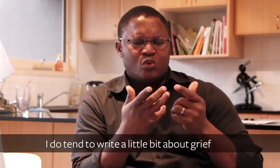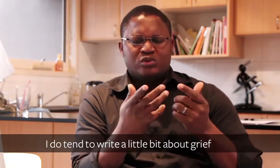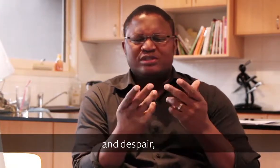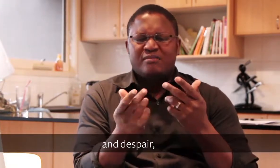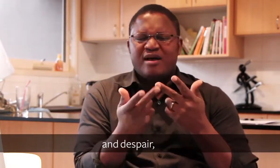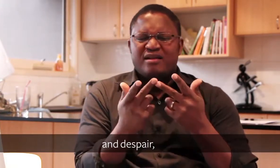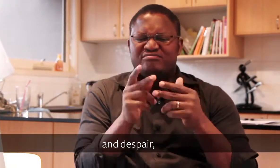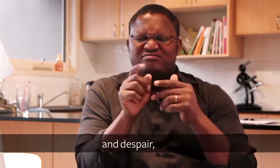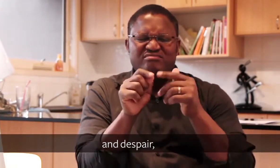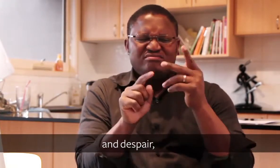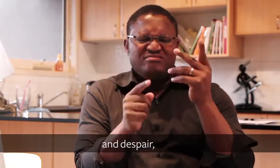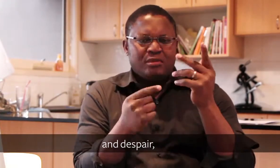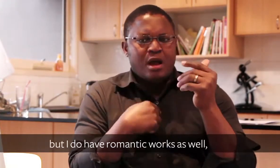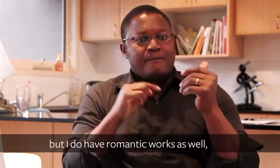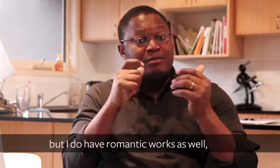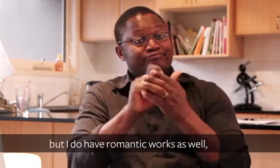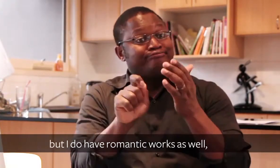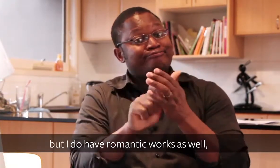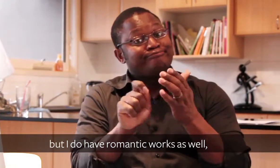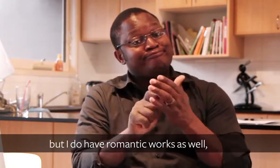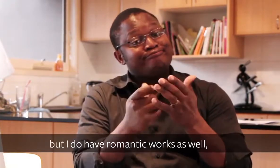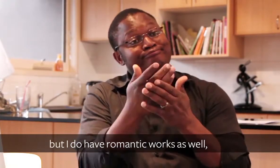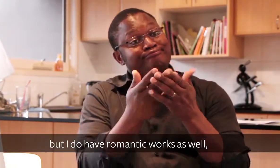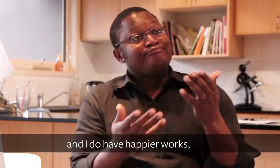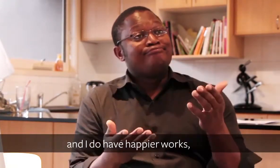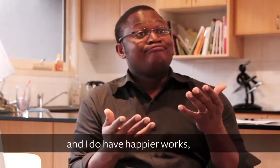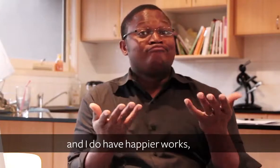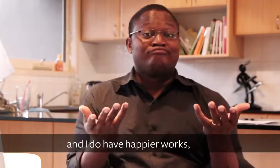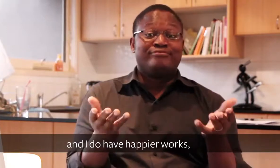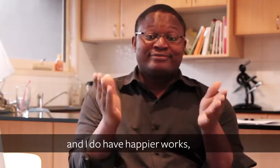and despair but I do have romantic works as well, and I do have, you know,